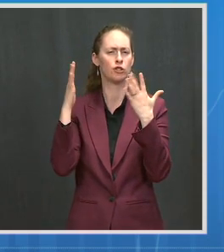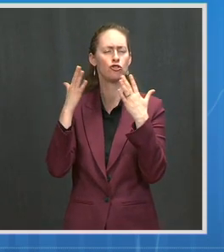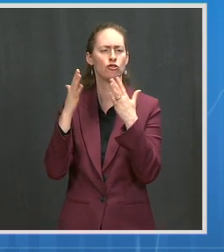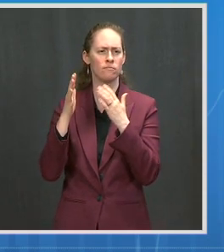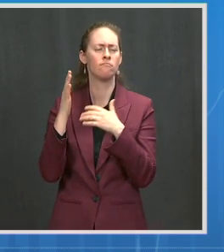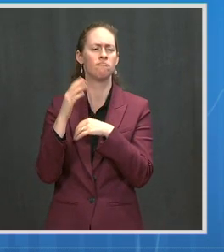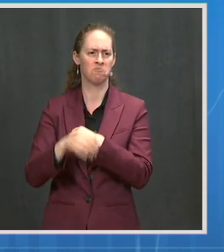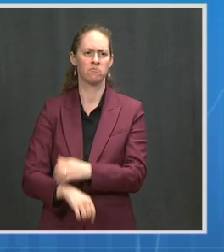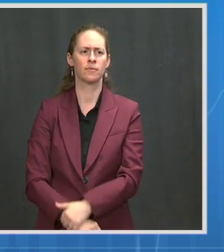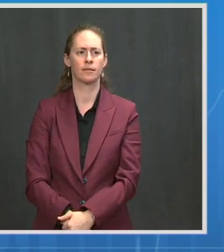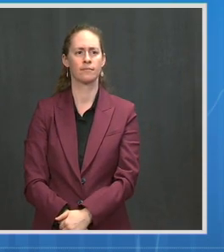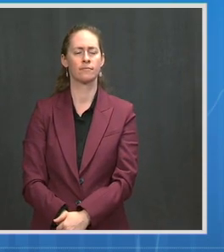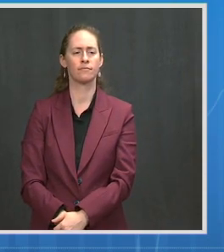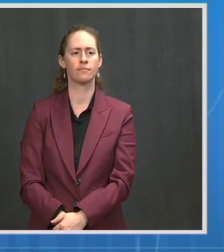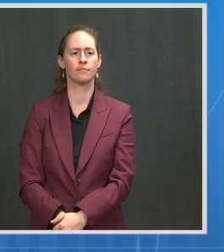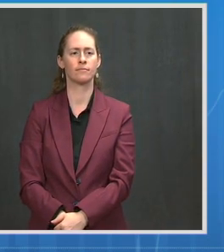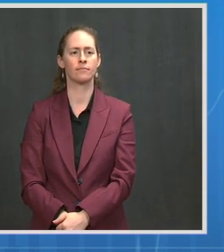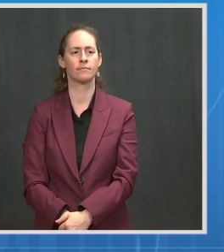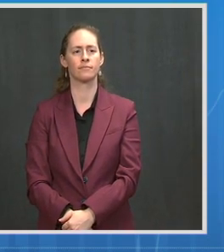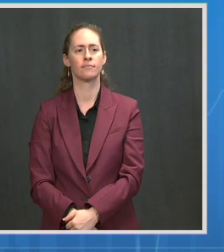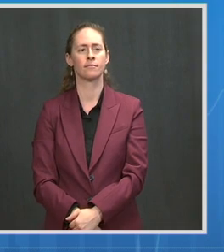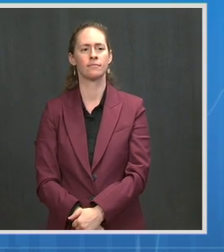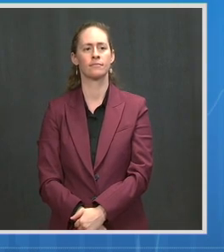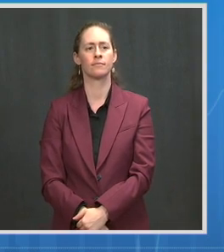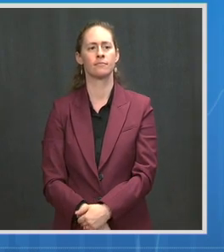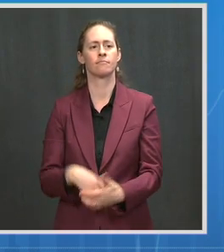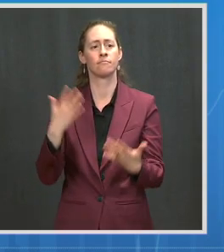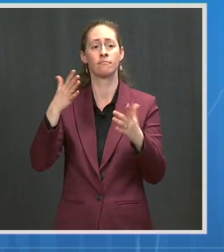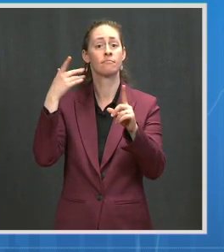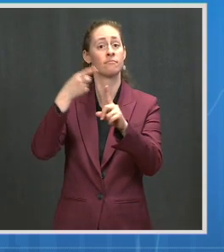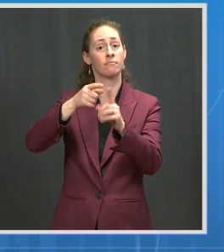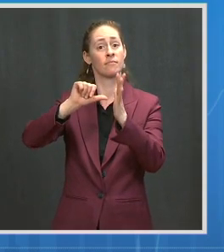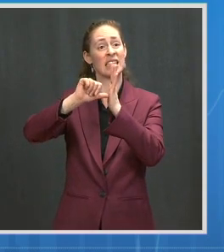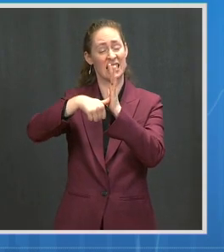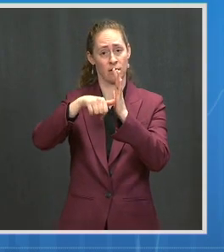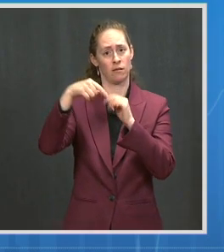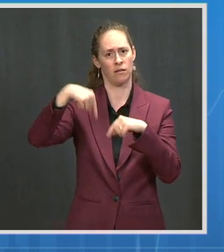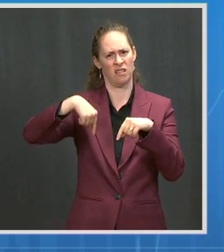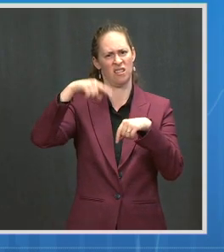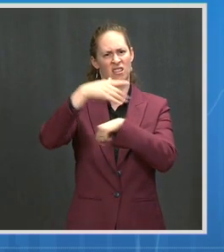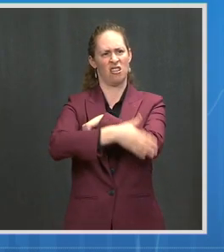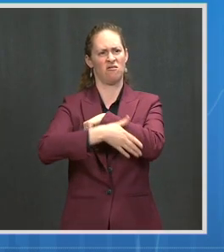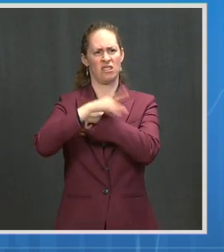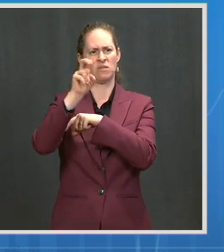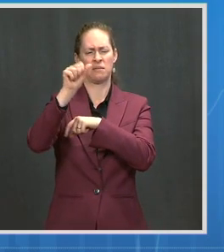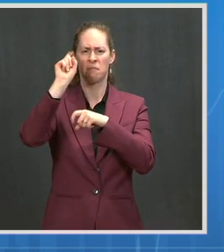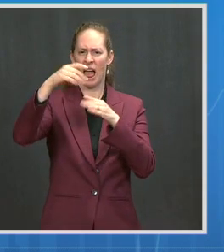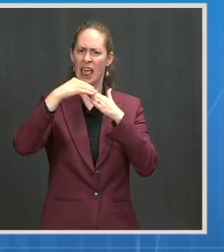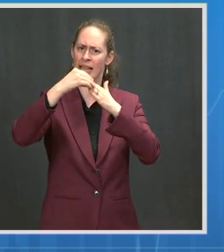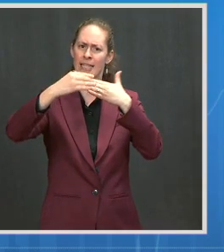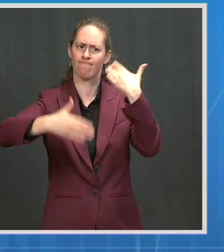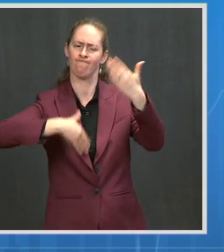That includes both short-term efforts, which -- which is a -- I think the total of 80 million doses